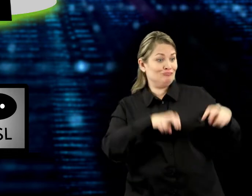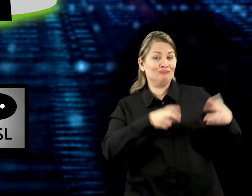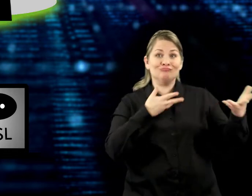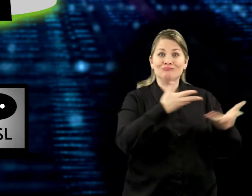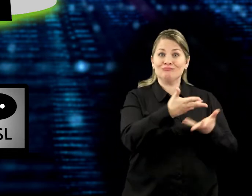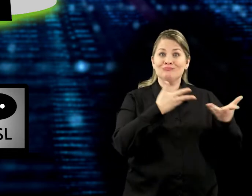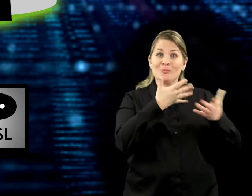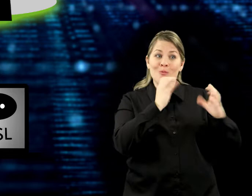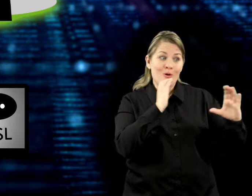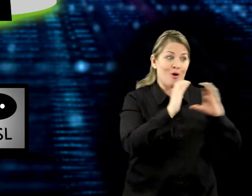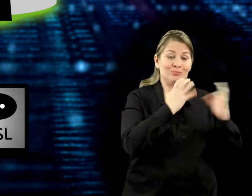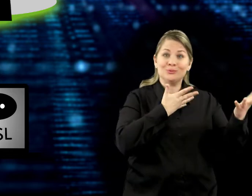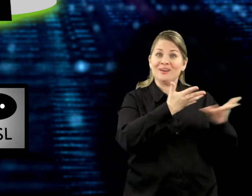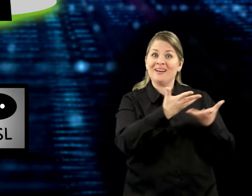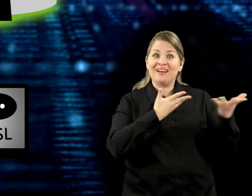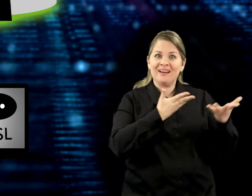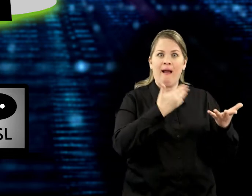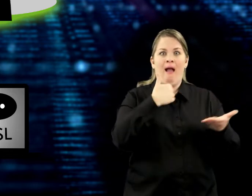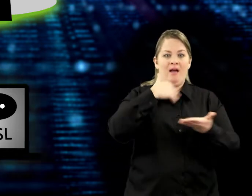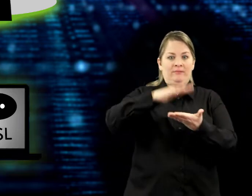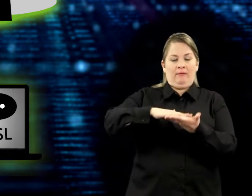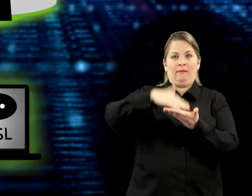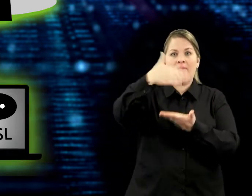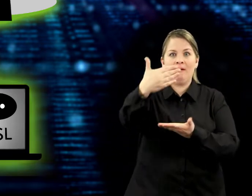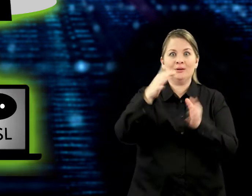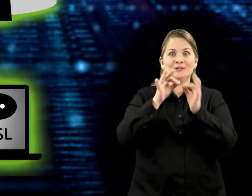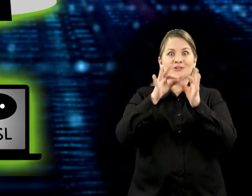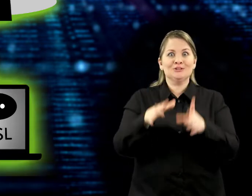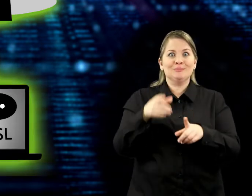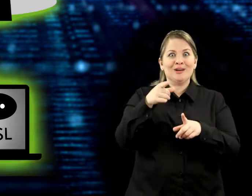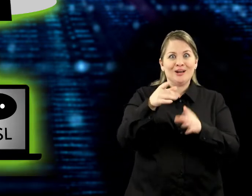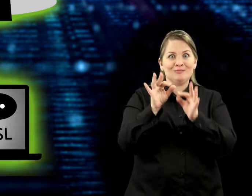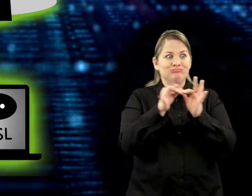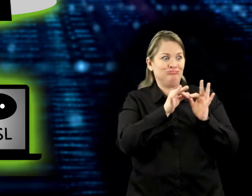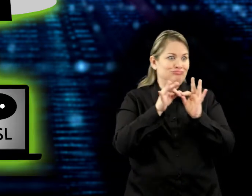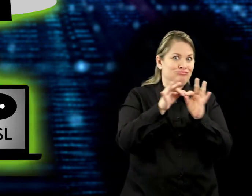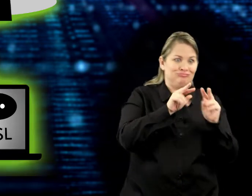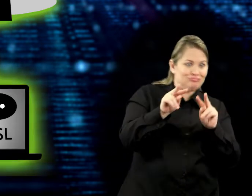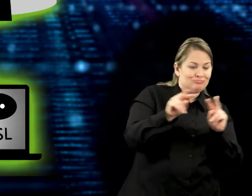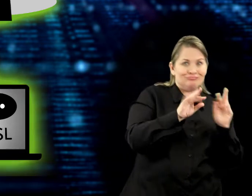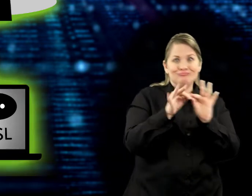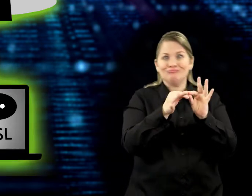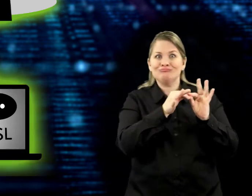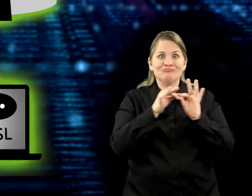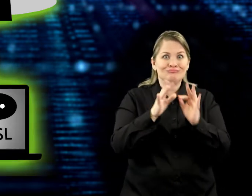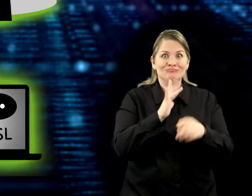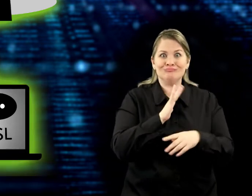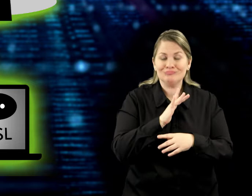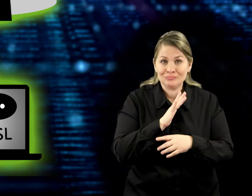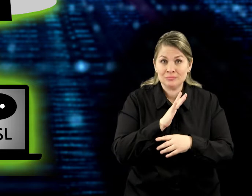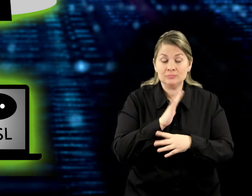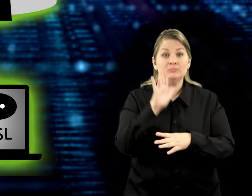In some situations, all three parties might be in different locations.